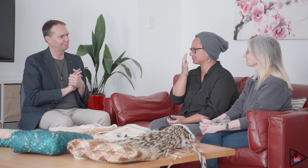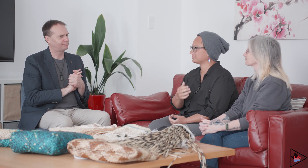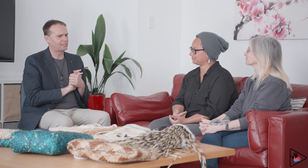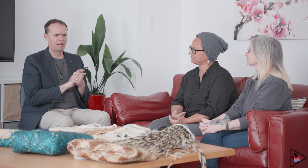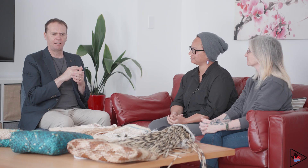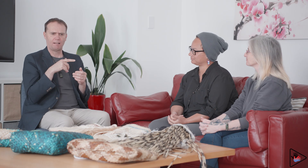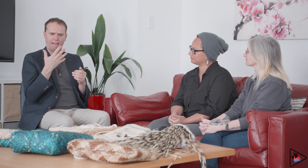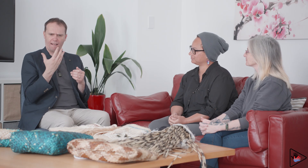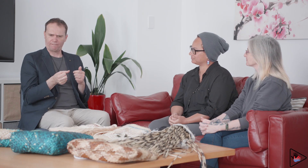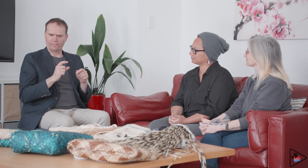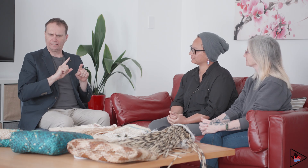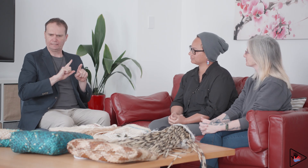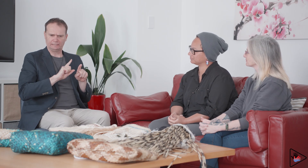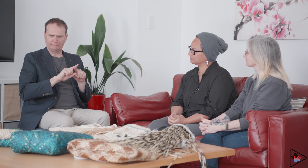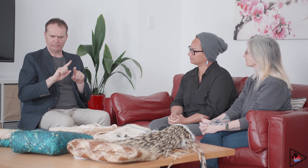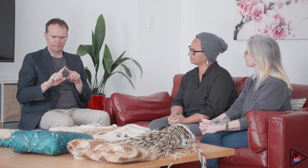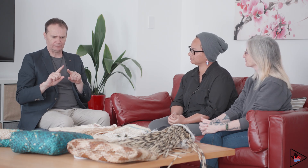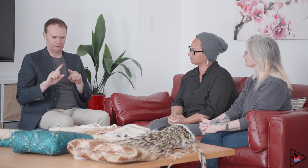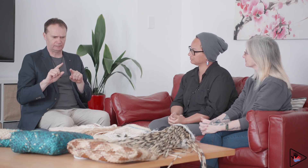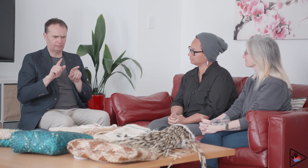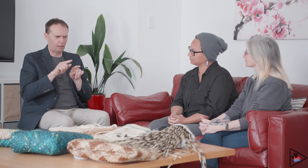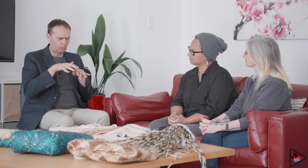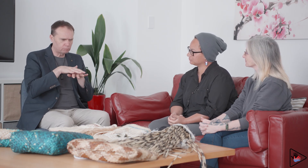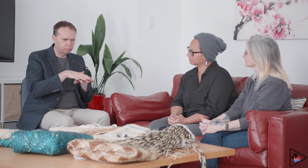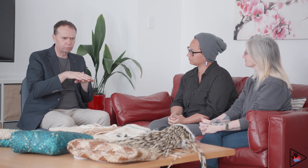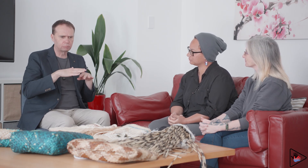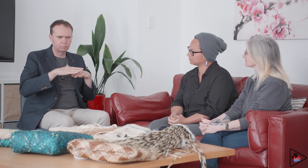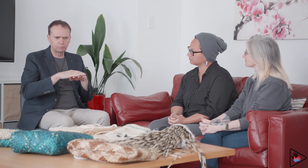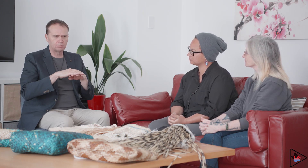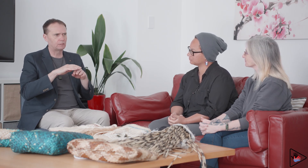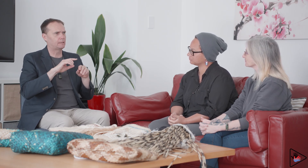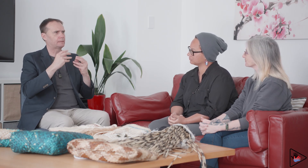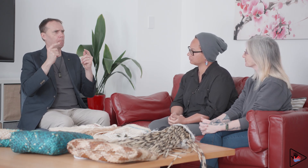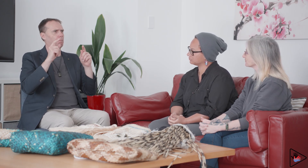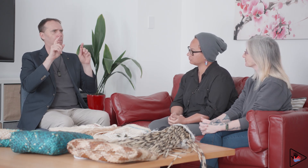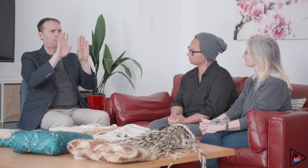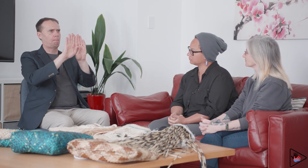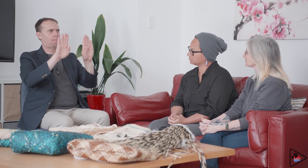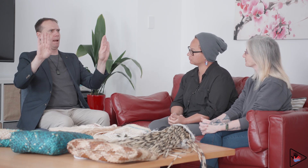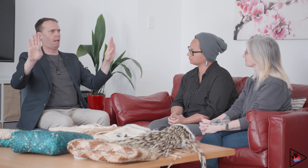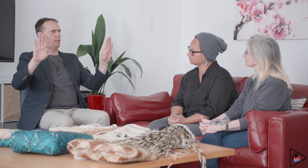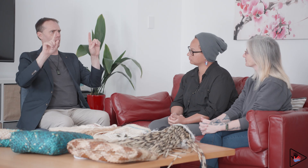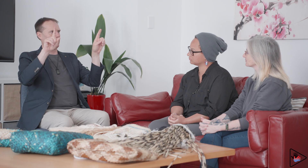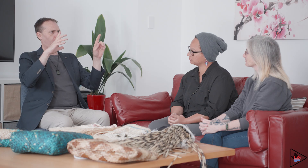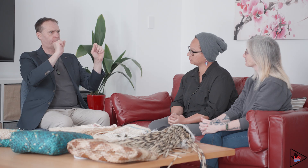other to make it a success. So, I can see there's a number of different things that